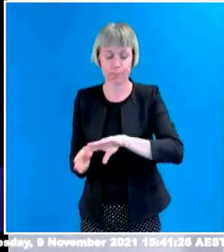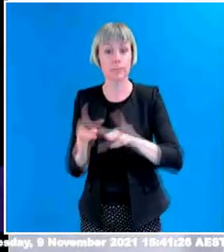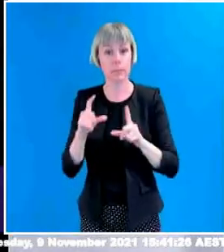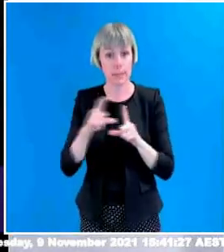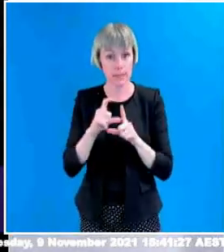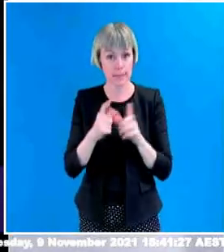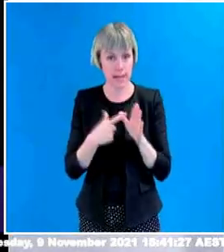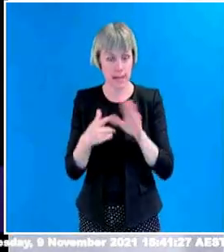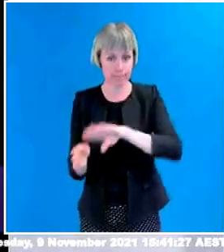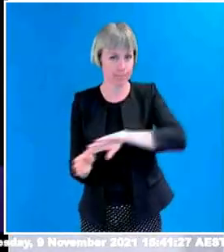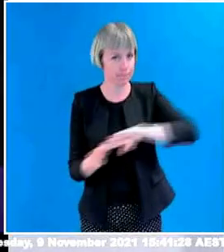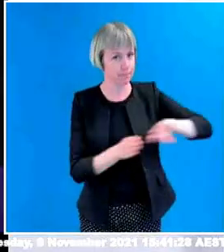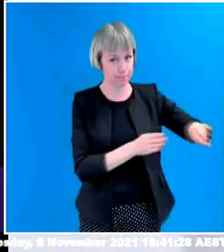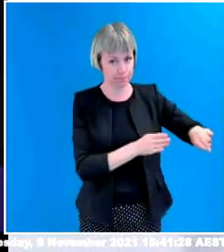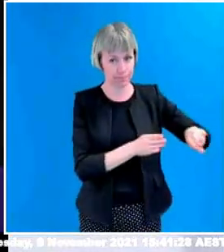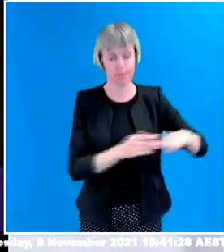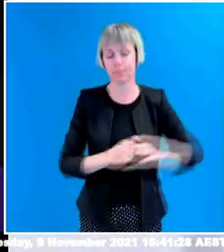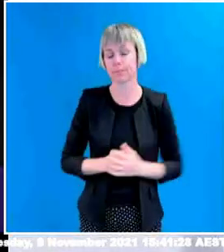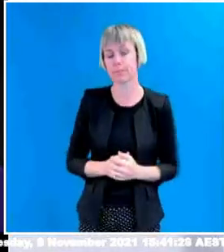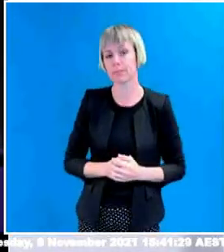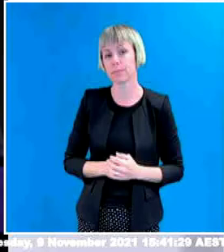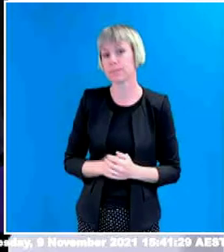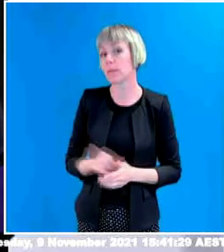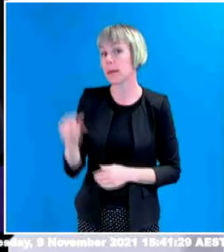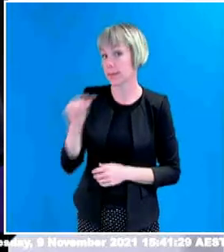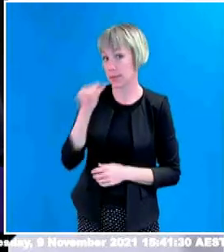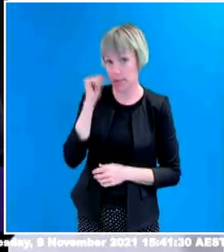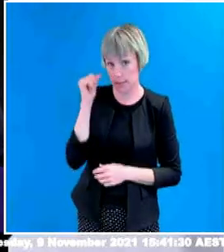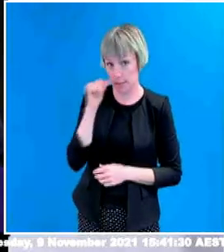Yesterday and this morning, the Commissioners have heard about a